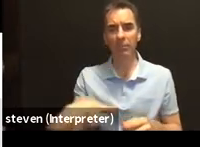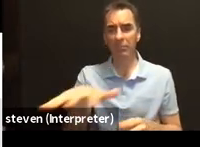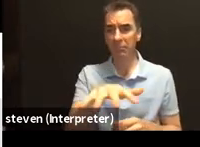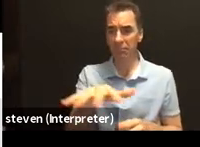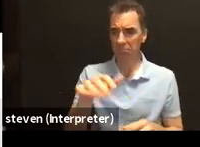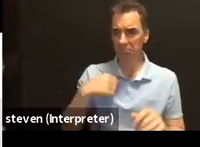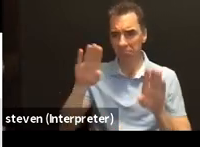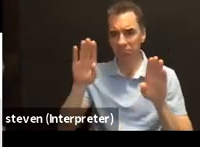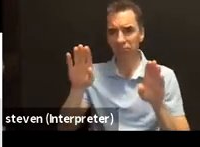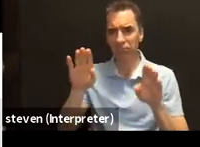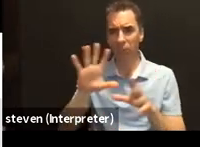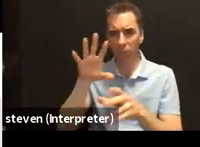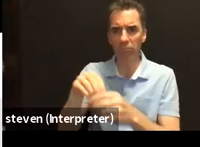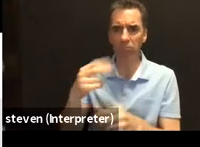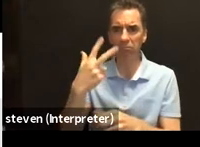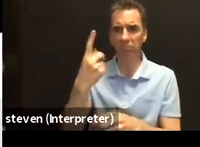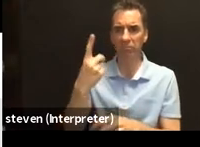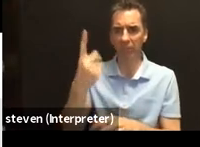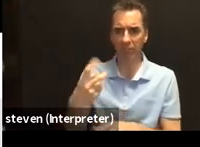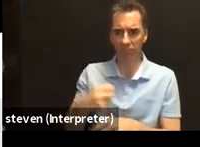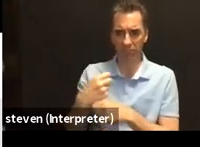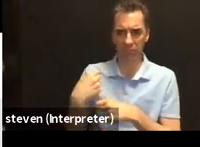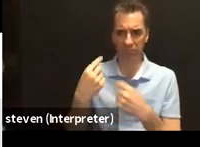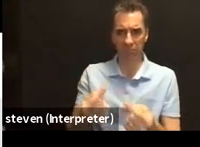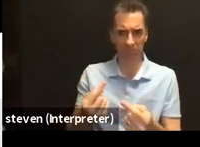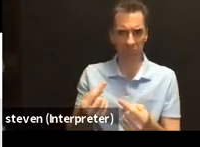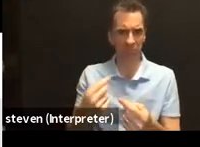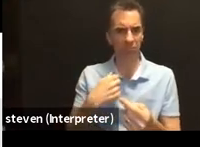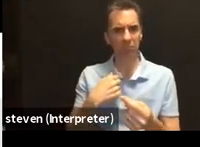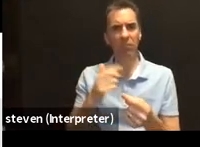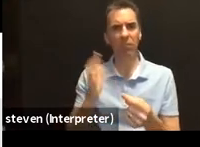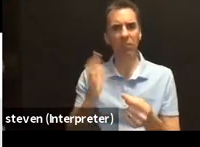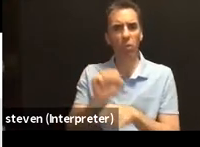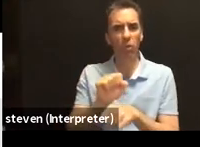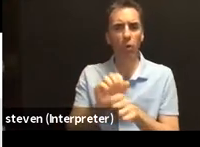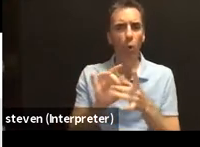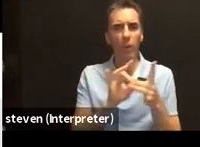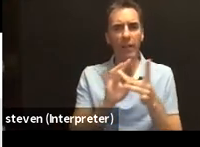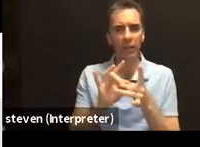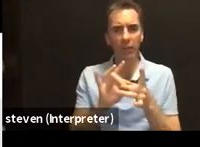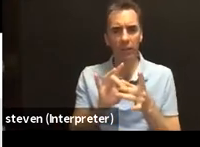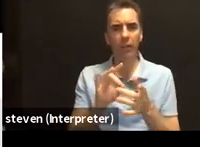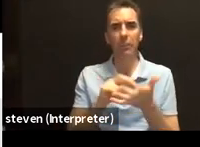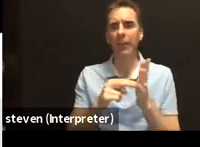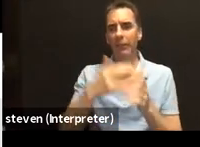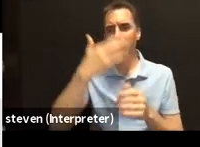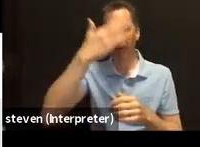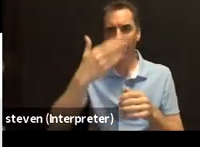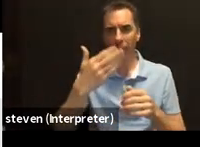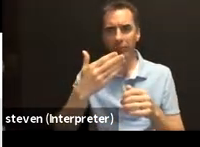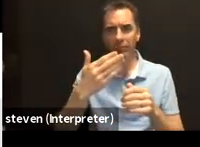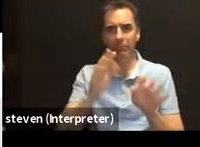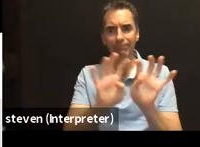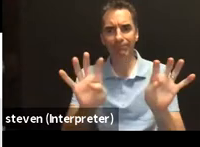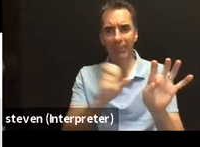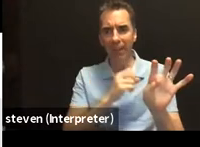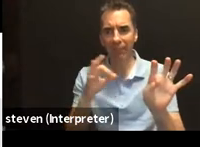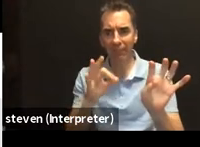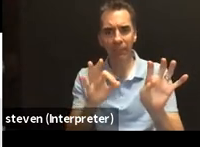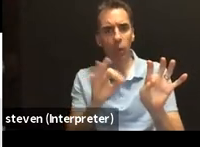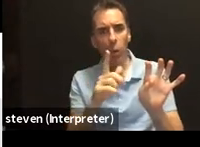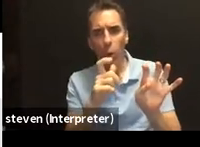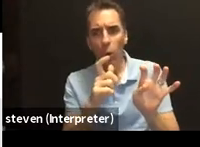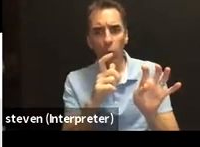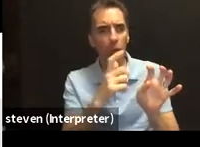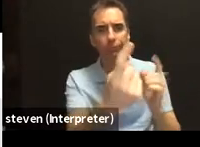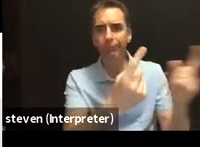maria.rodriguez: I did start as a community coordinator. So that gave me a lot of opportunity to work with frontline staff that are conducting outreach, the homeless literally go into homeless encampment.